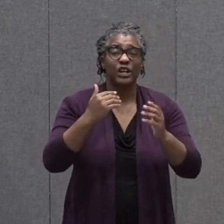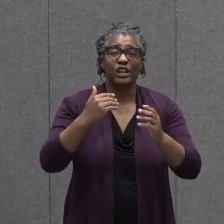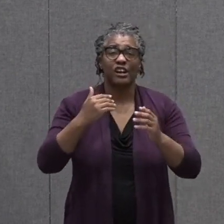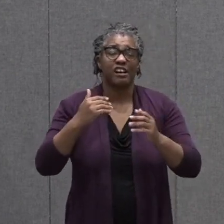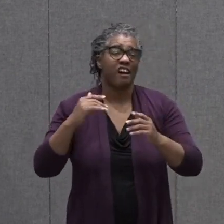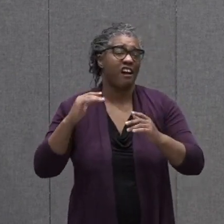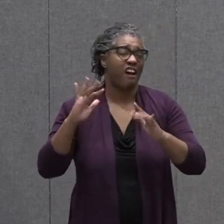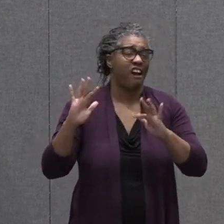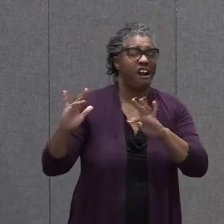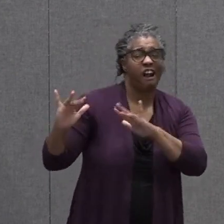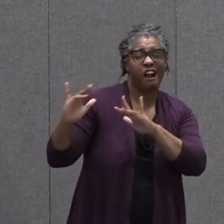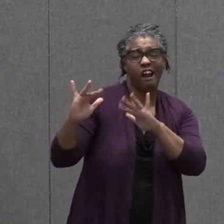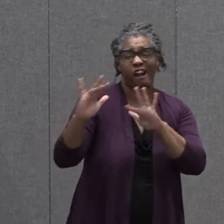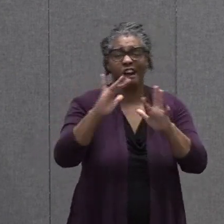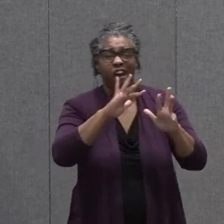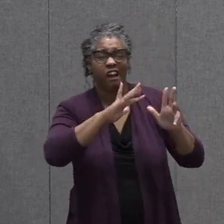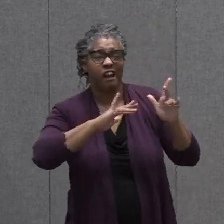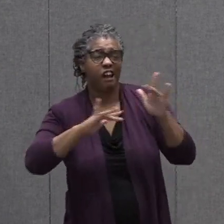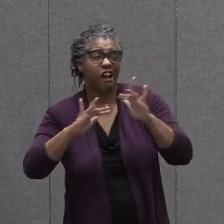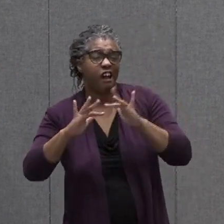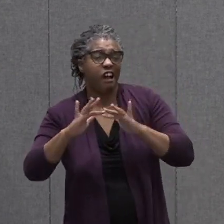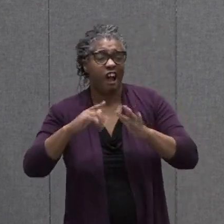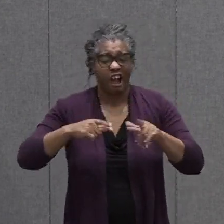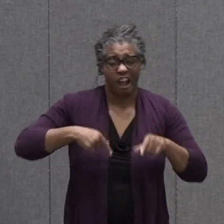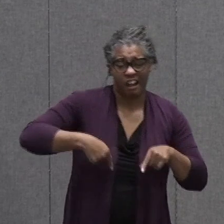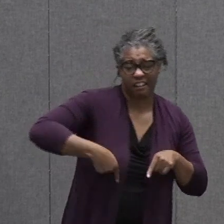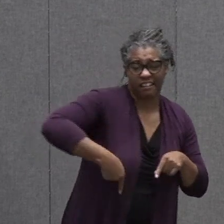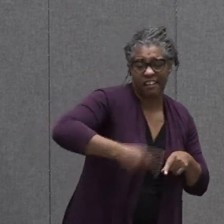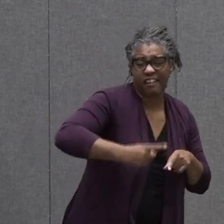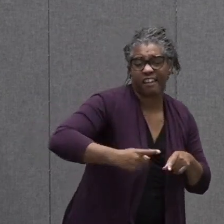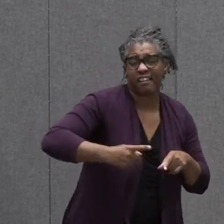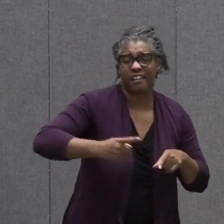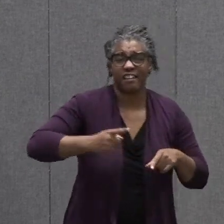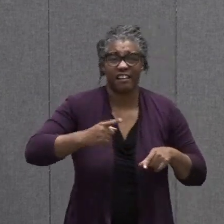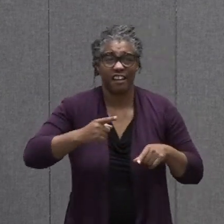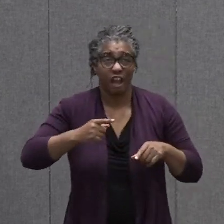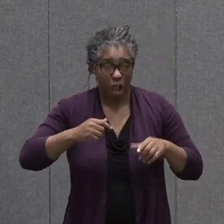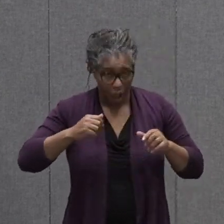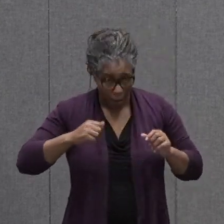with their feet and their heads, and in one case, their buns,